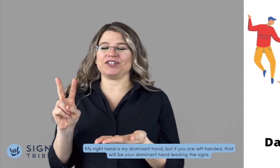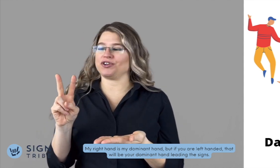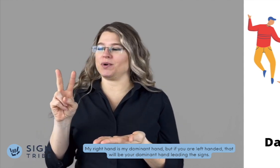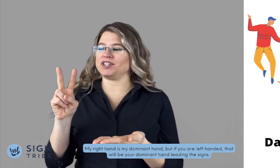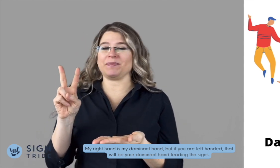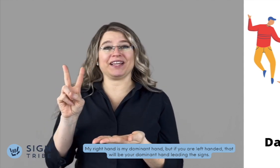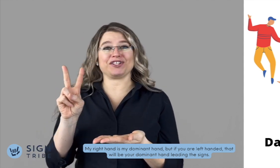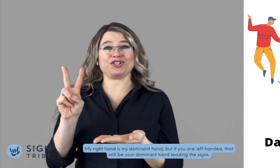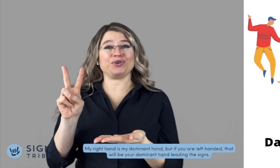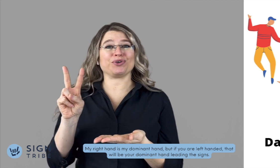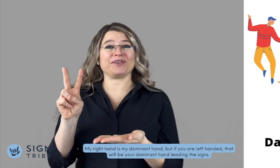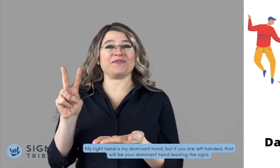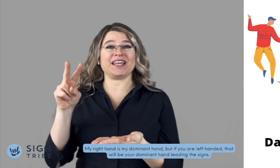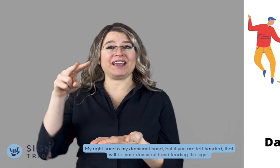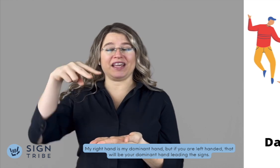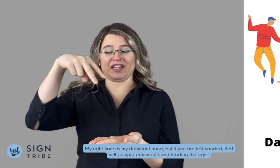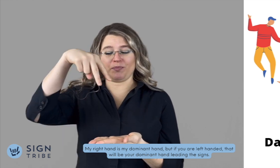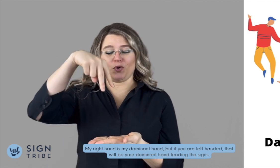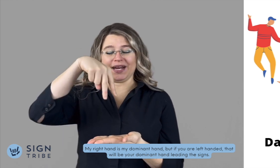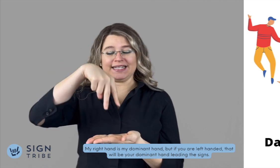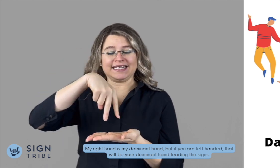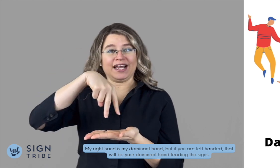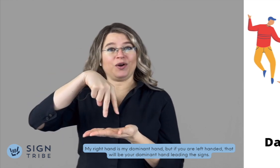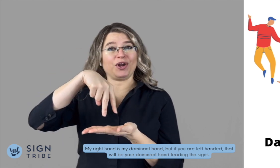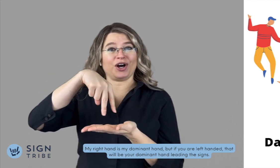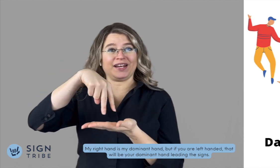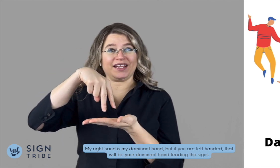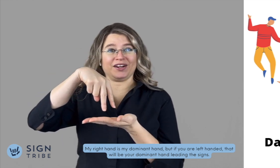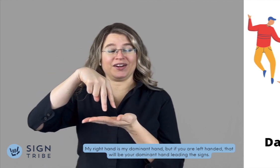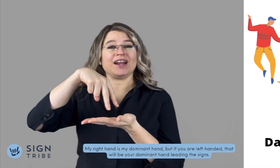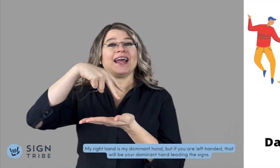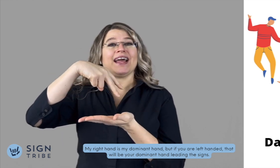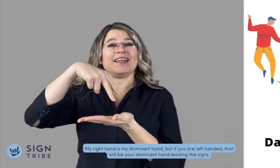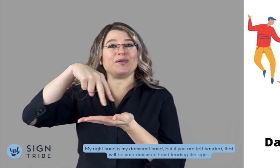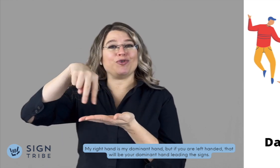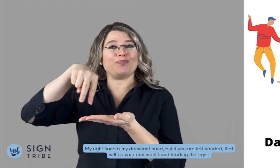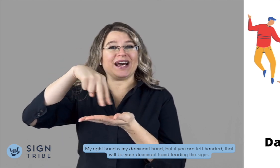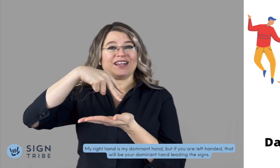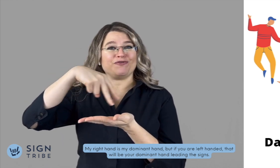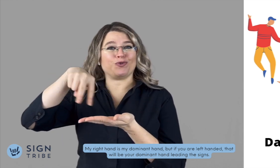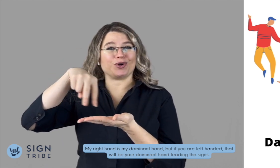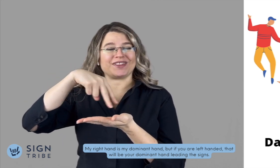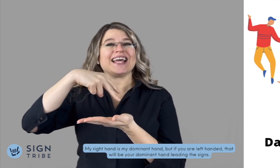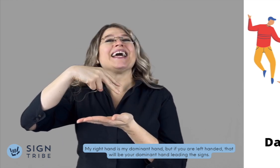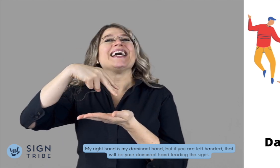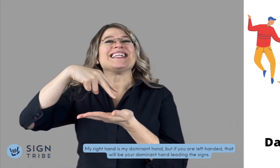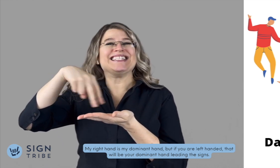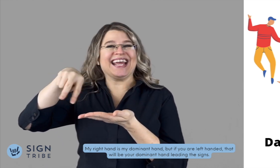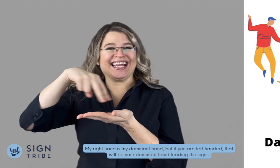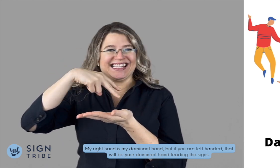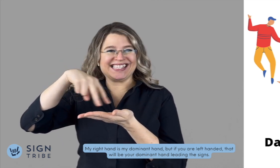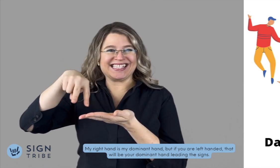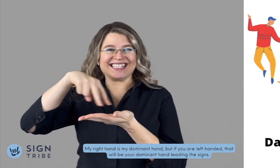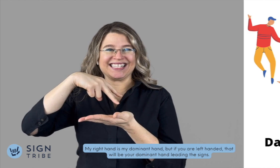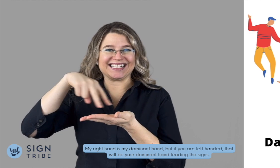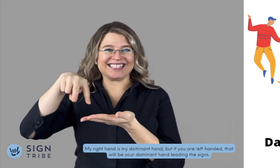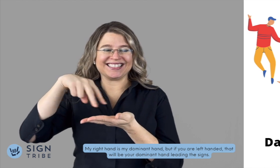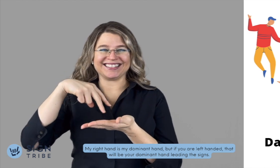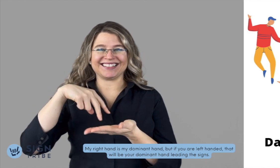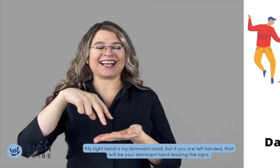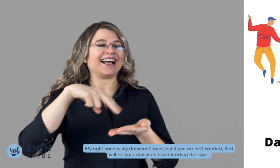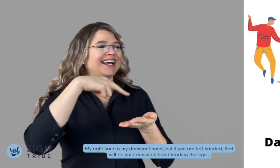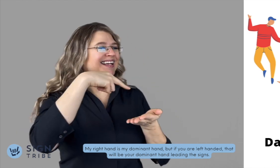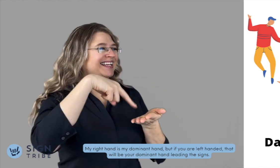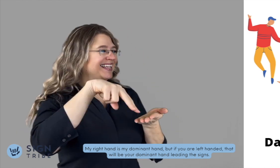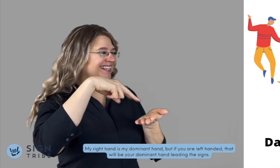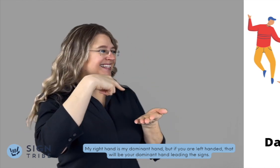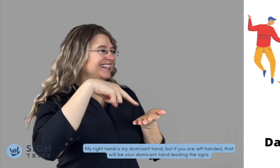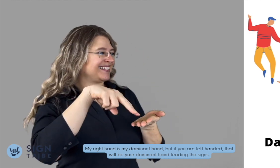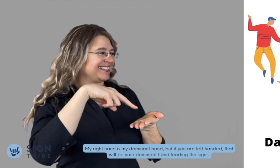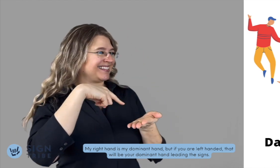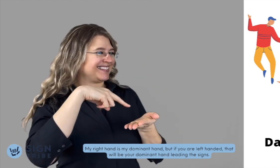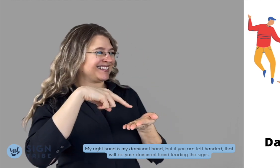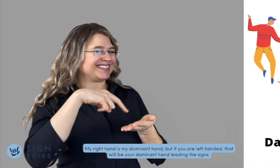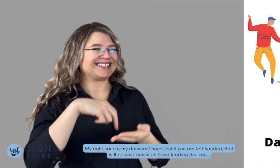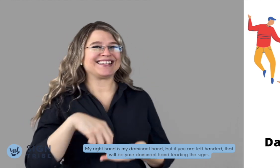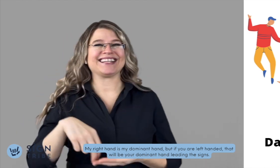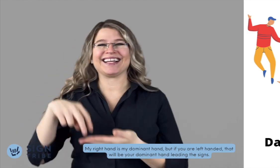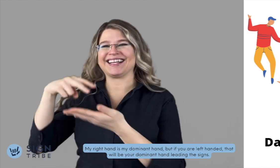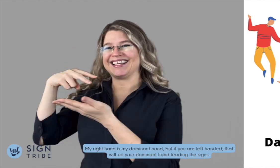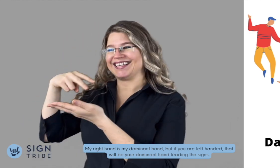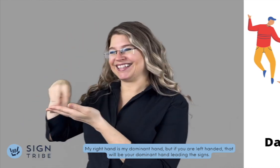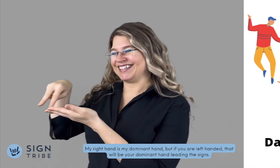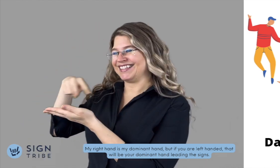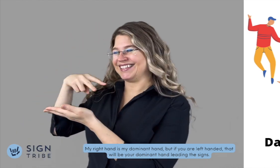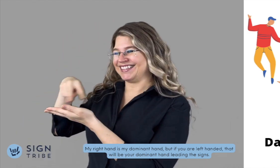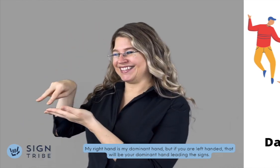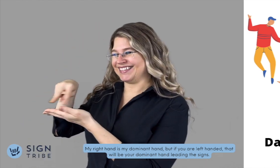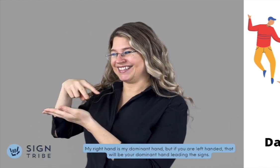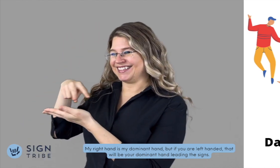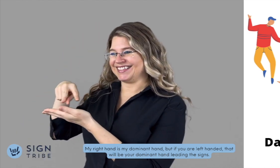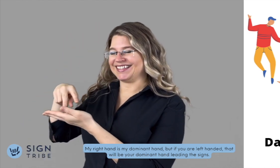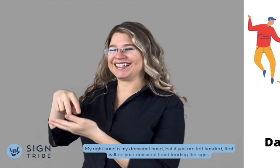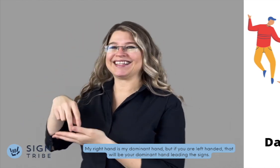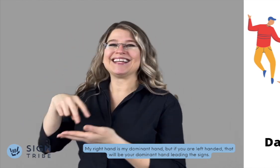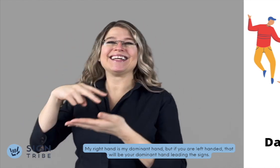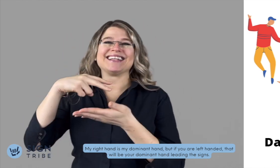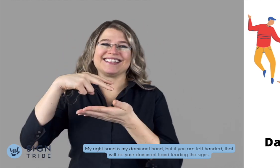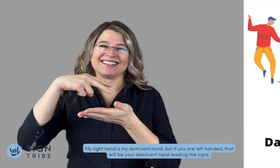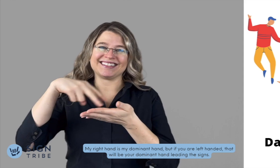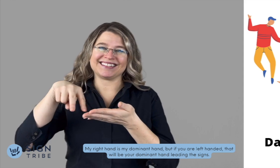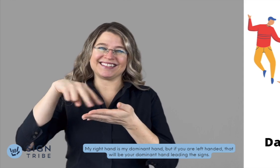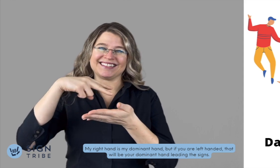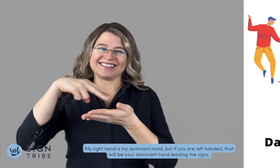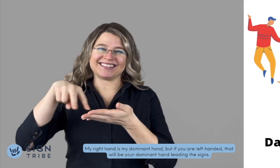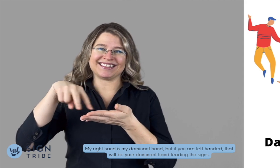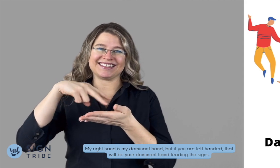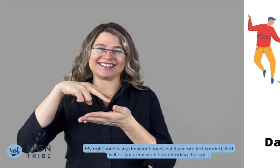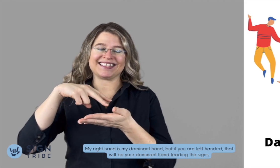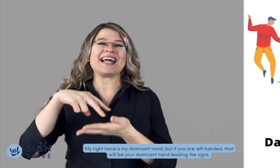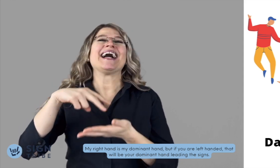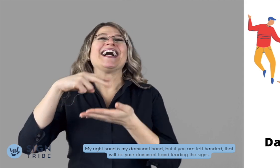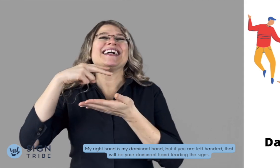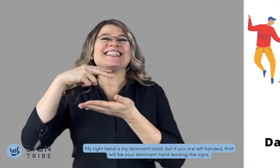you're going to make a two or a V, and then point down on here, and then move back and forth. Dance.